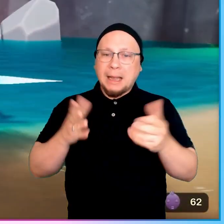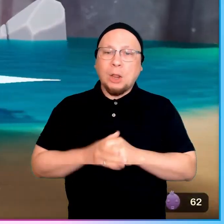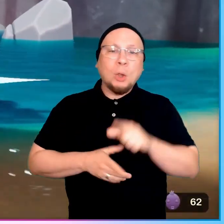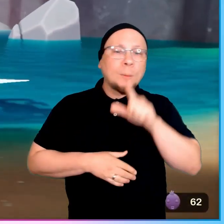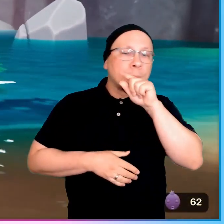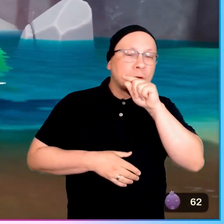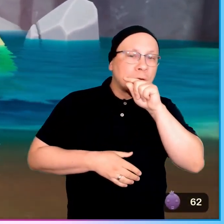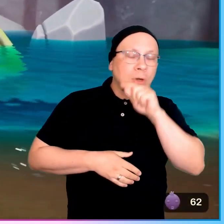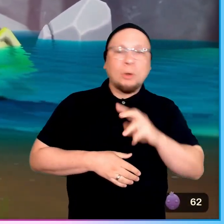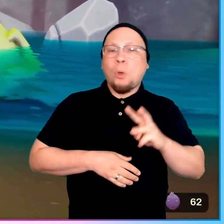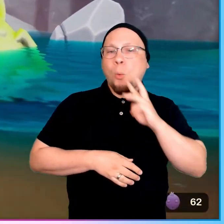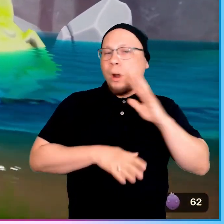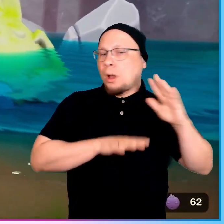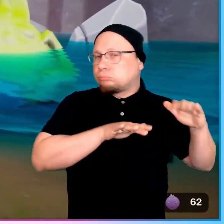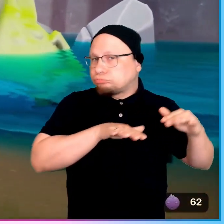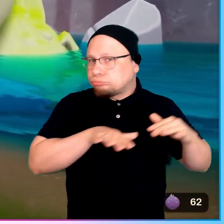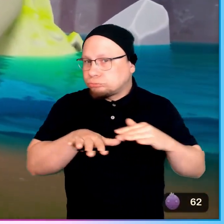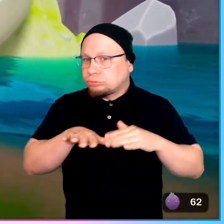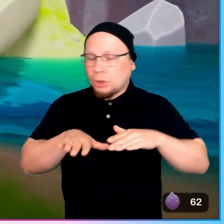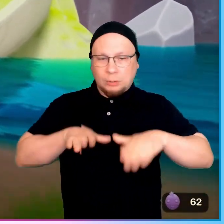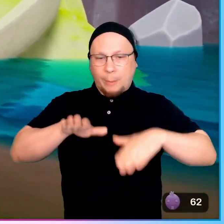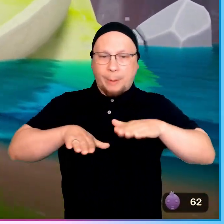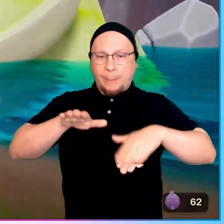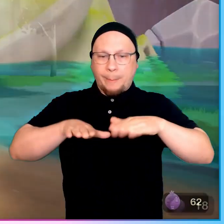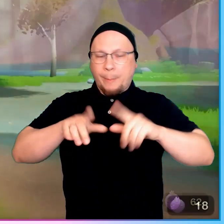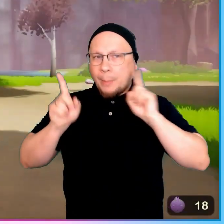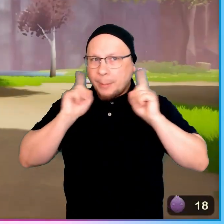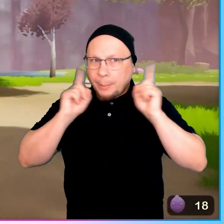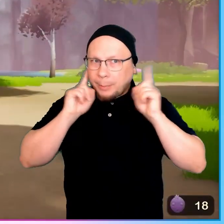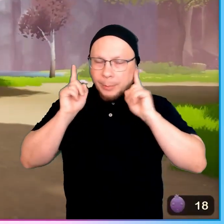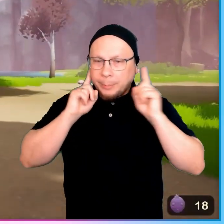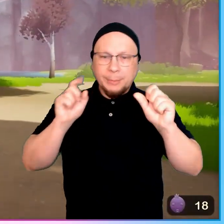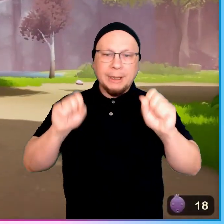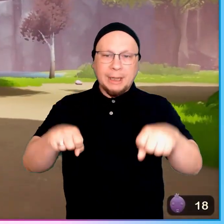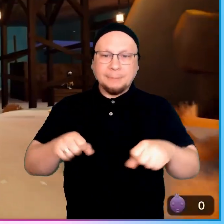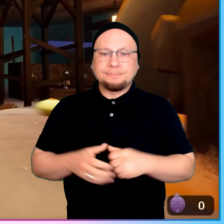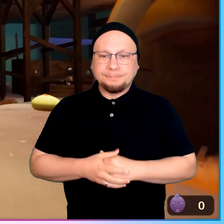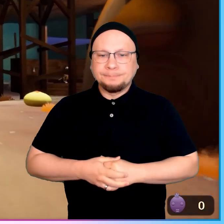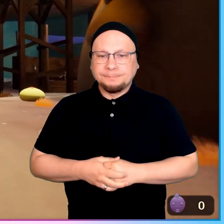flowing water, and echoing footsteps on every surface, guiding your exploration.